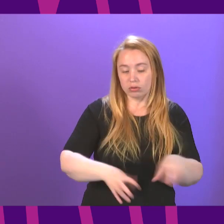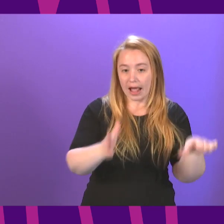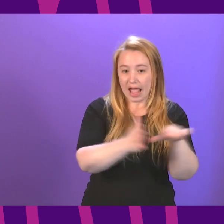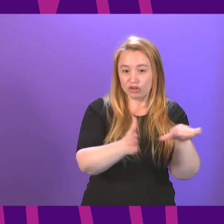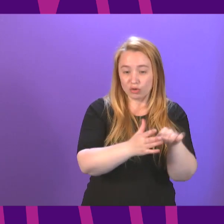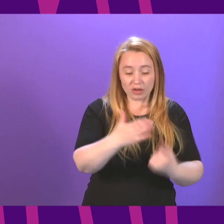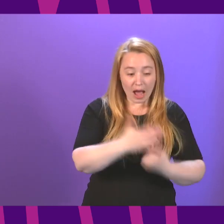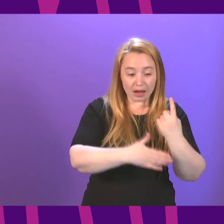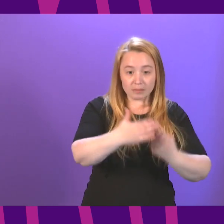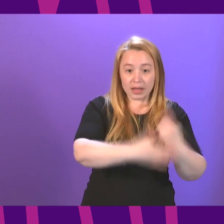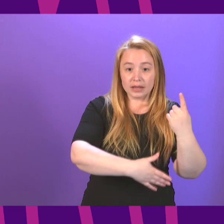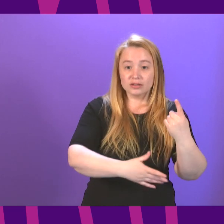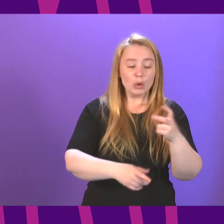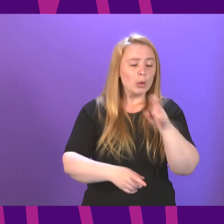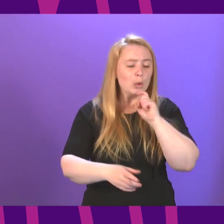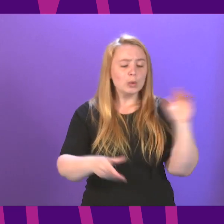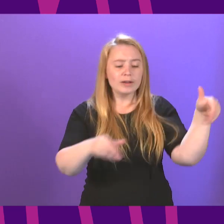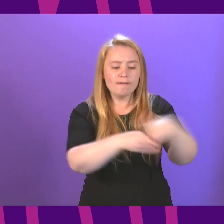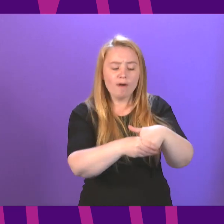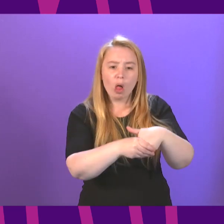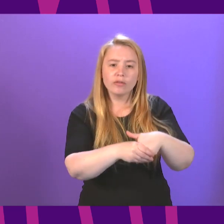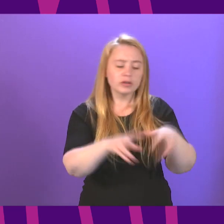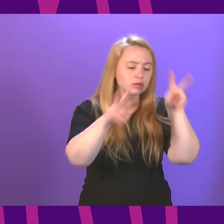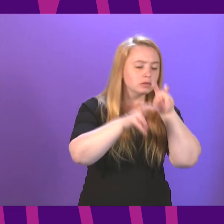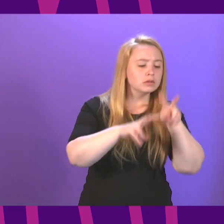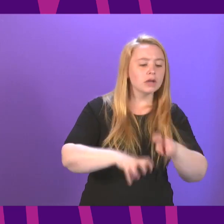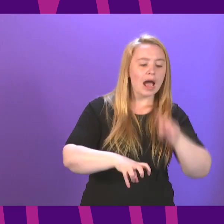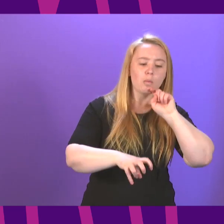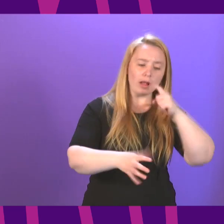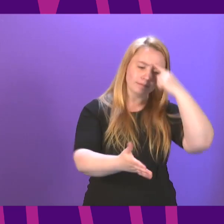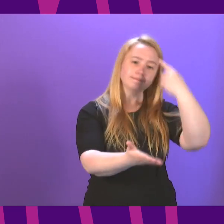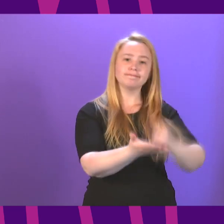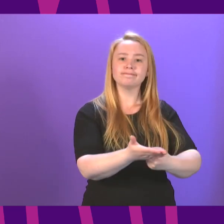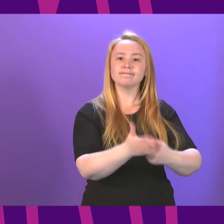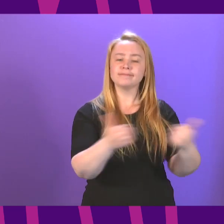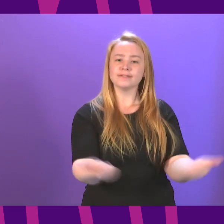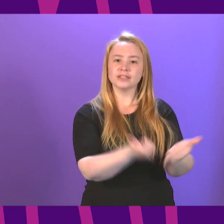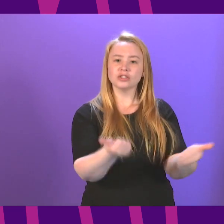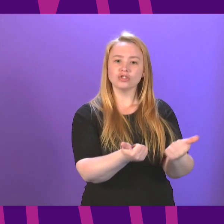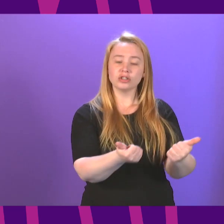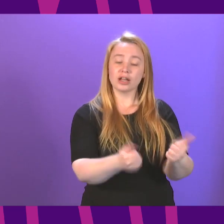parties and players that are involved and reach its conclusions, as is right and proper.